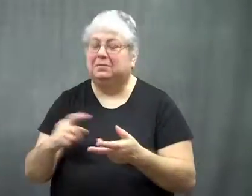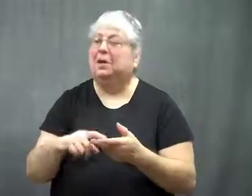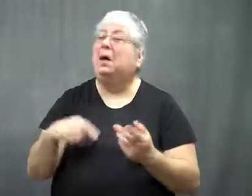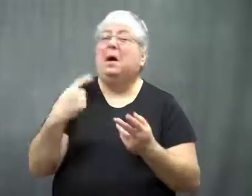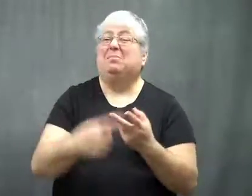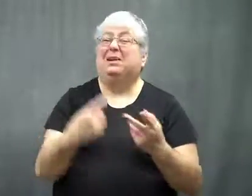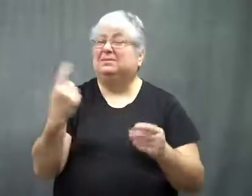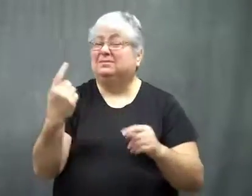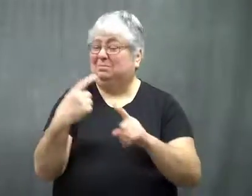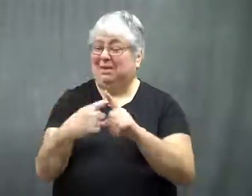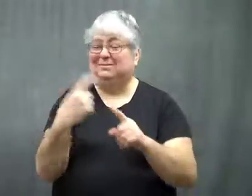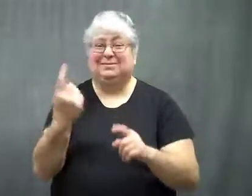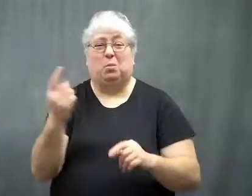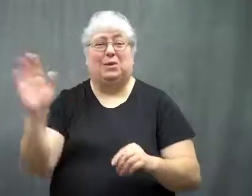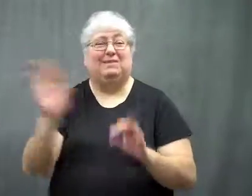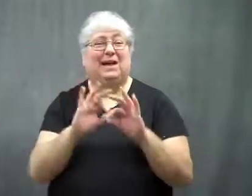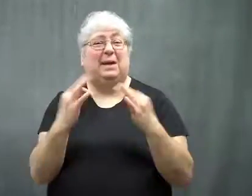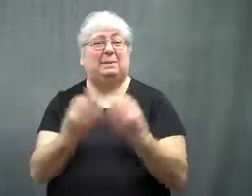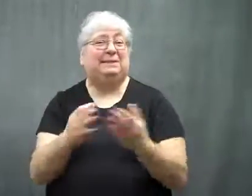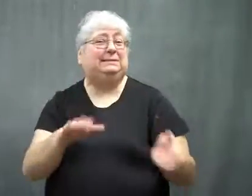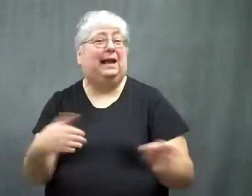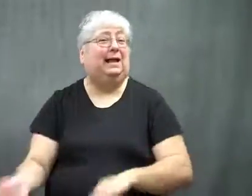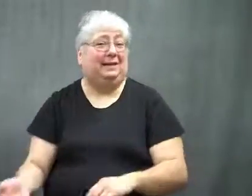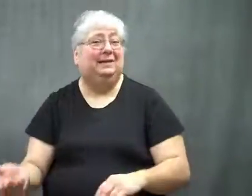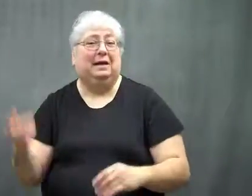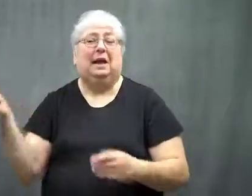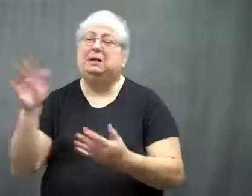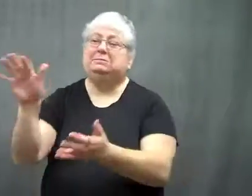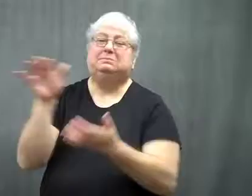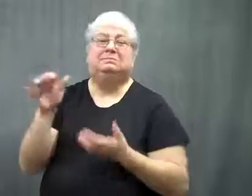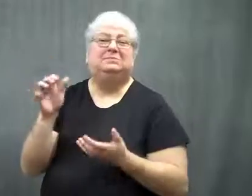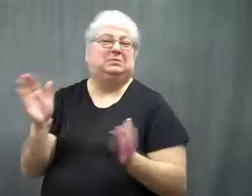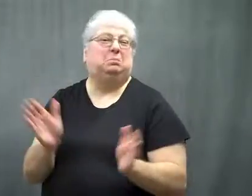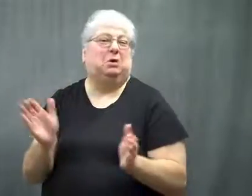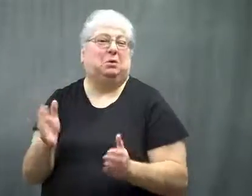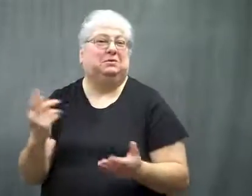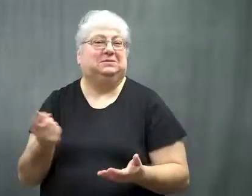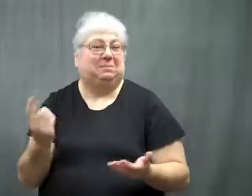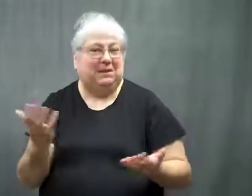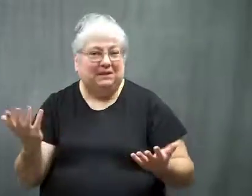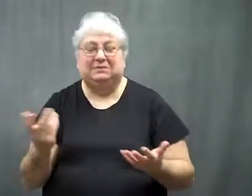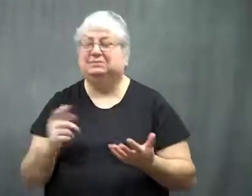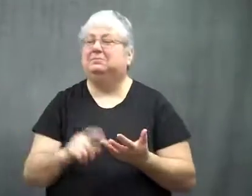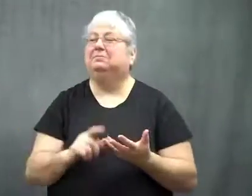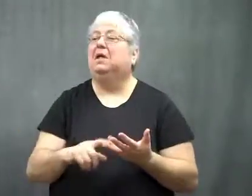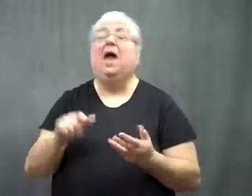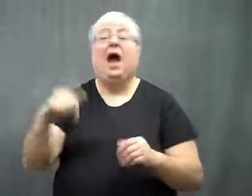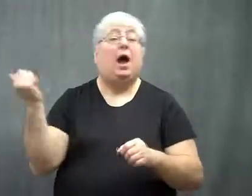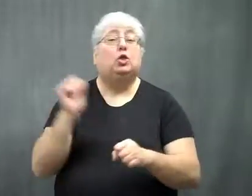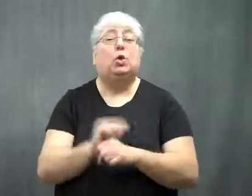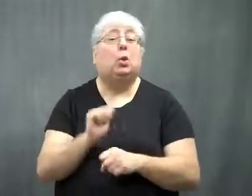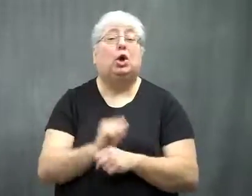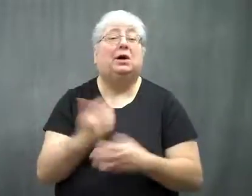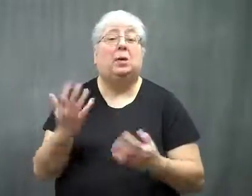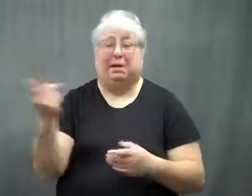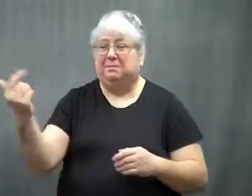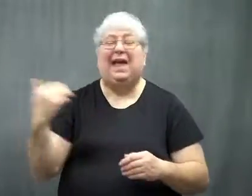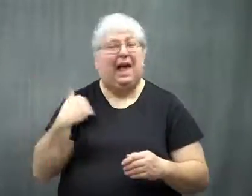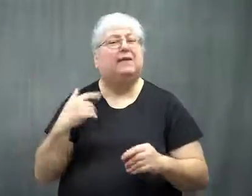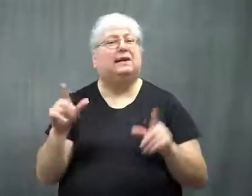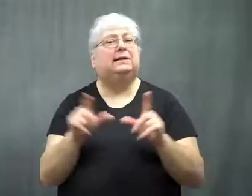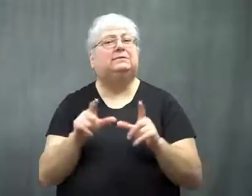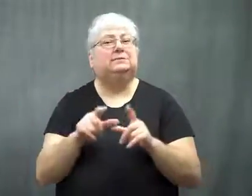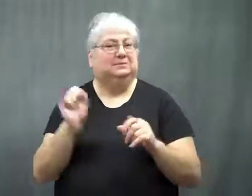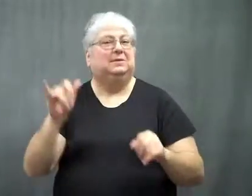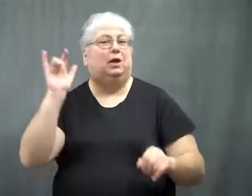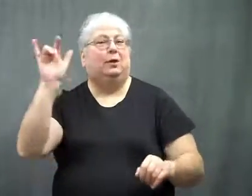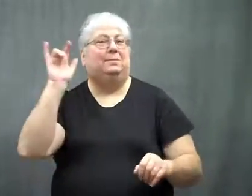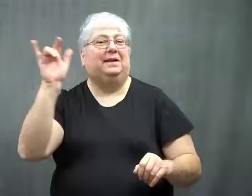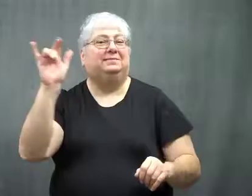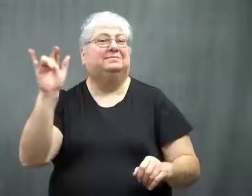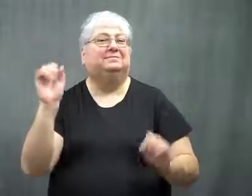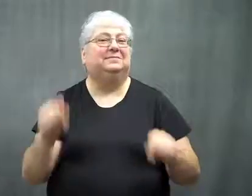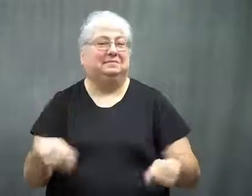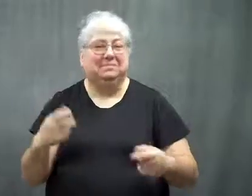He had also gotten a small inheritance from someone in the family.